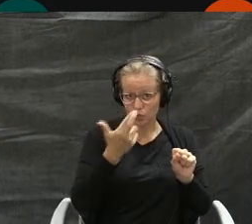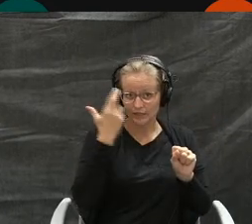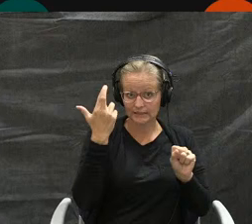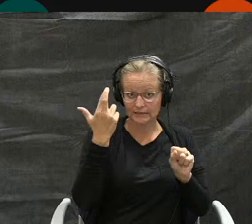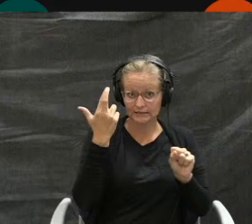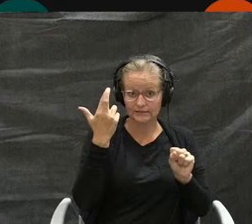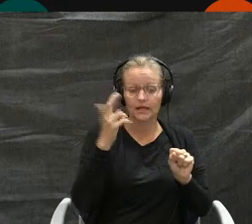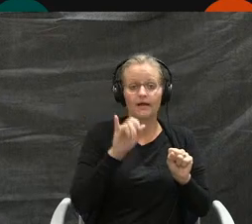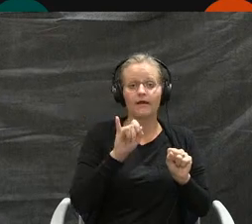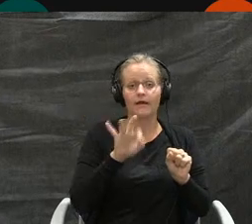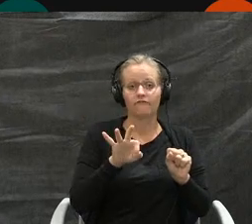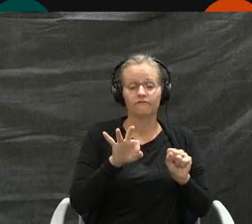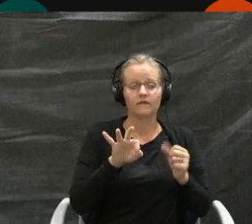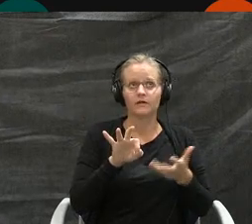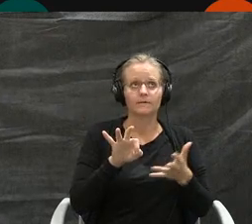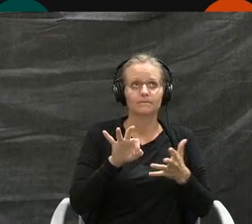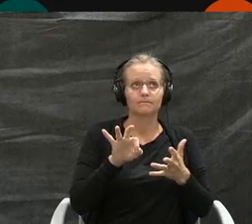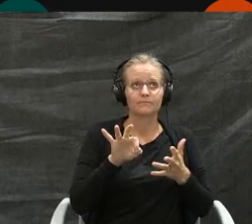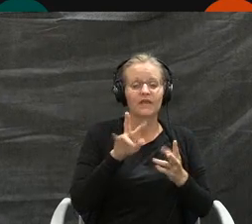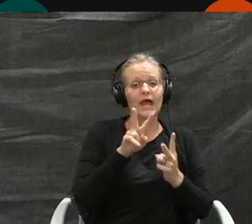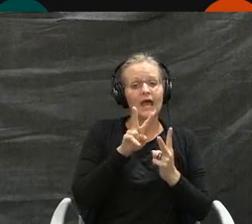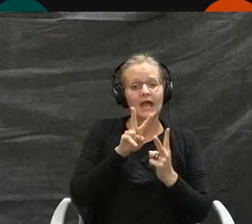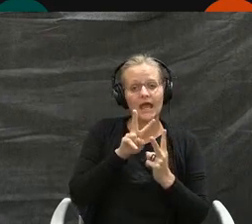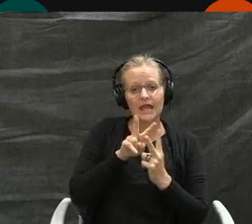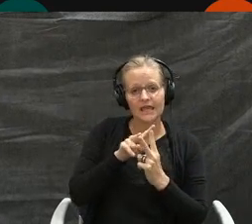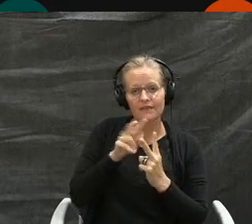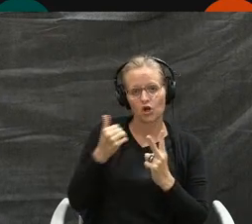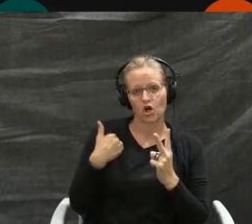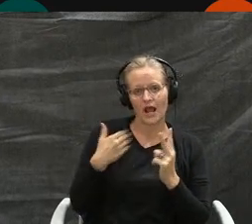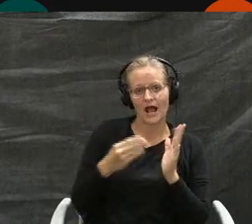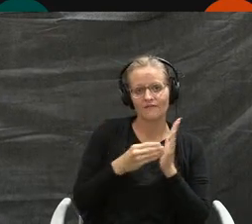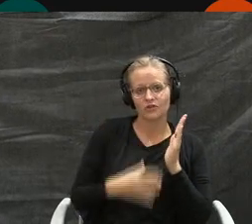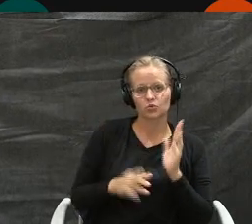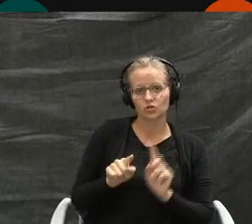Either either having the students go to specials or